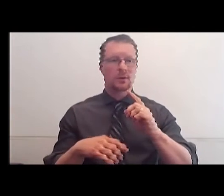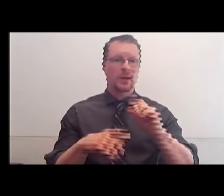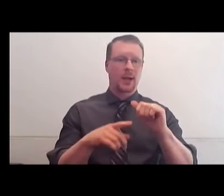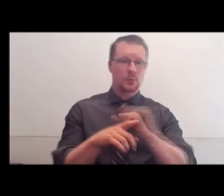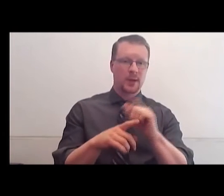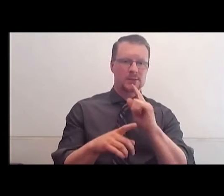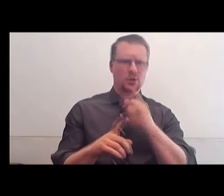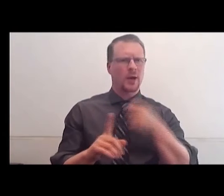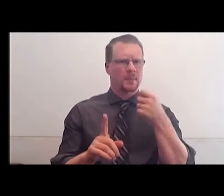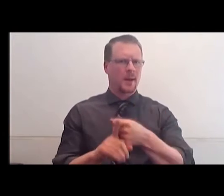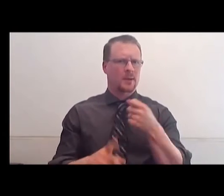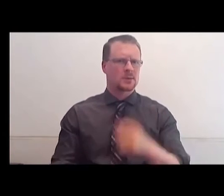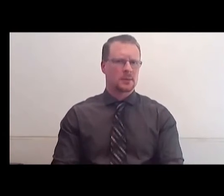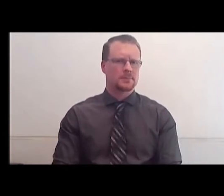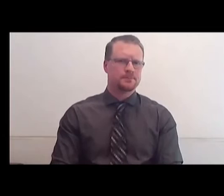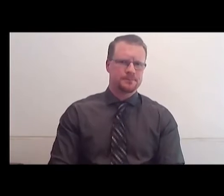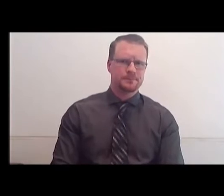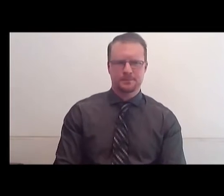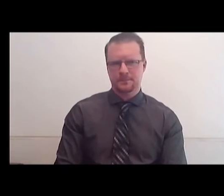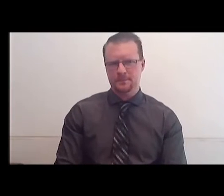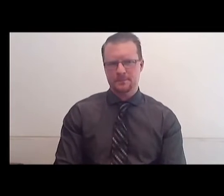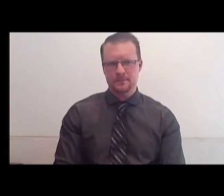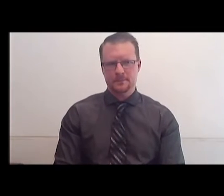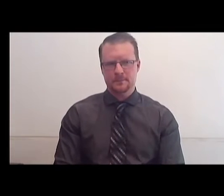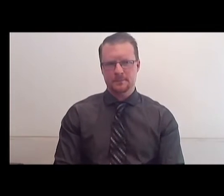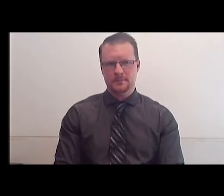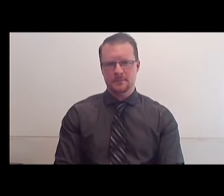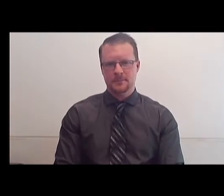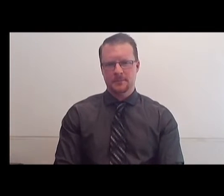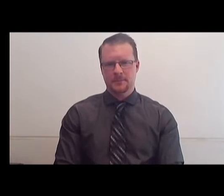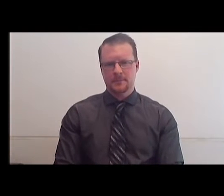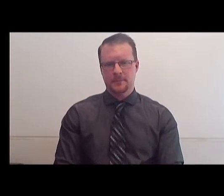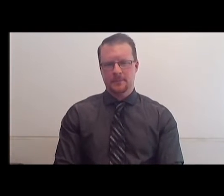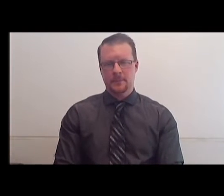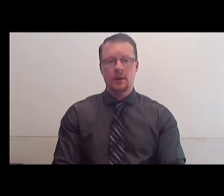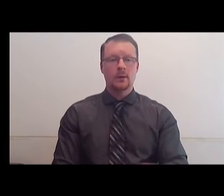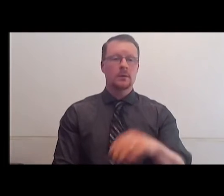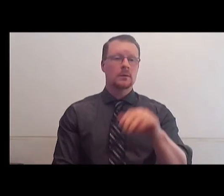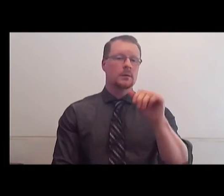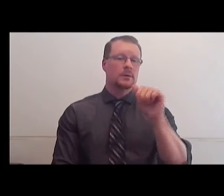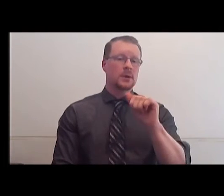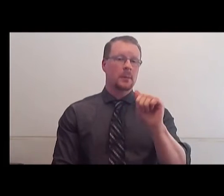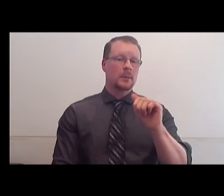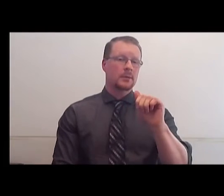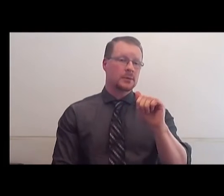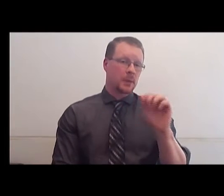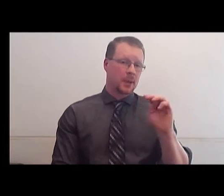longitudinally and see the impact that those disabilities have on their work.